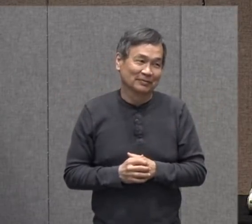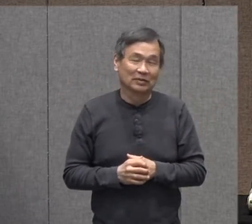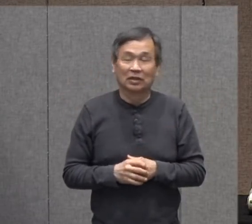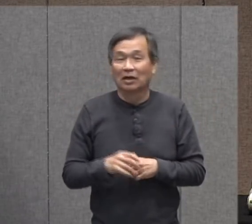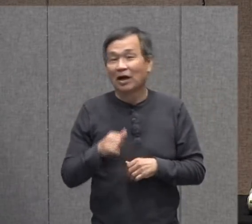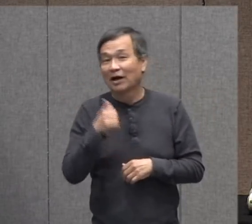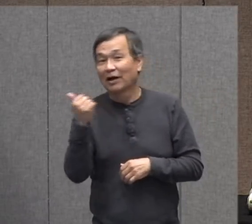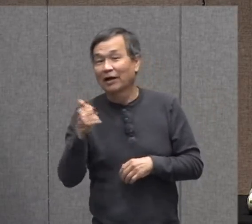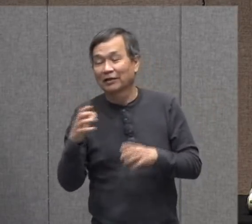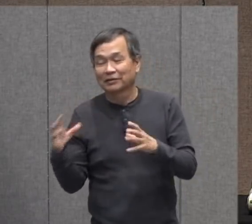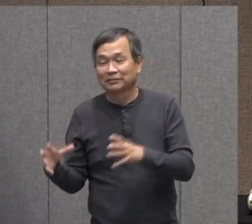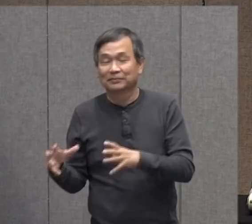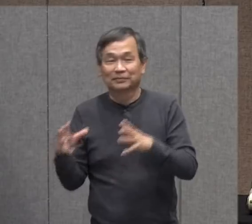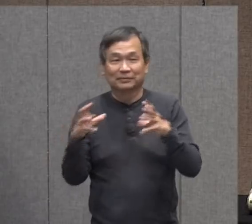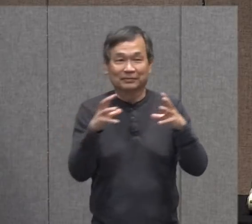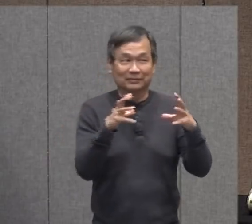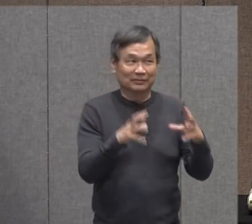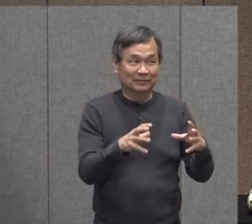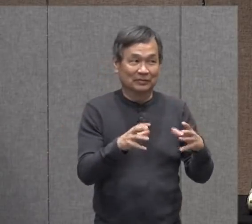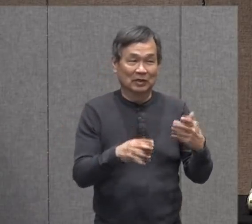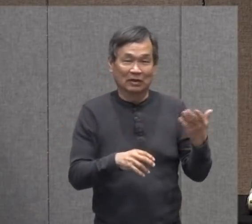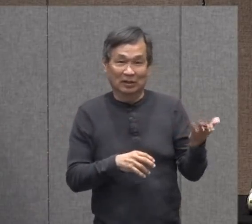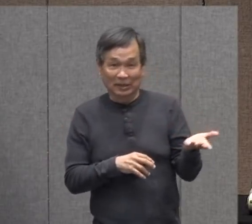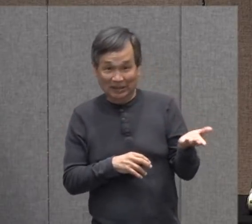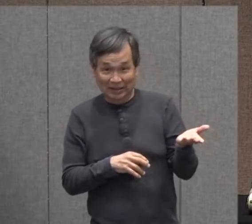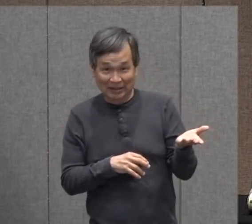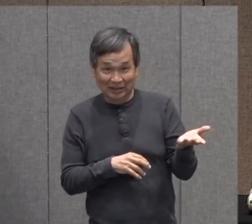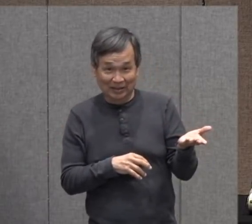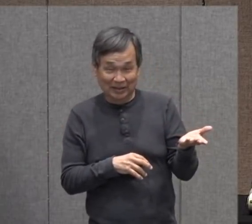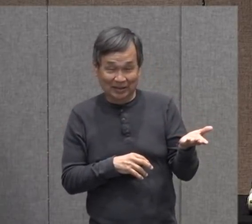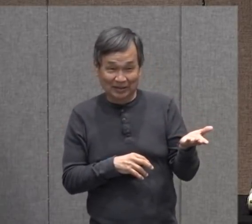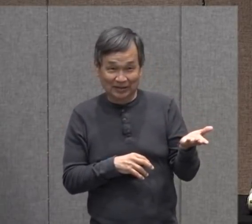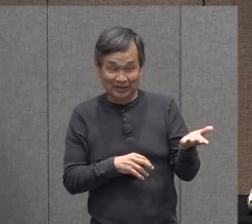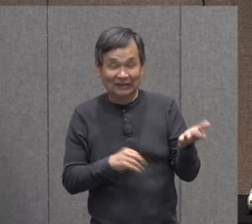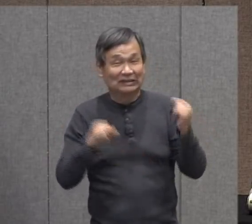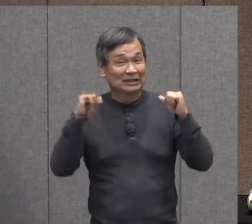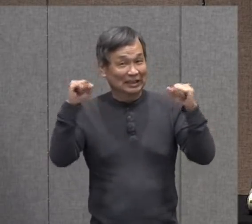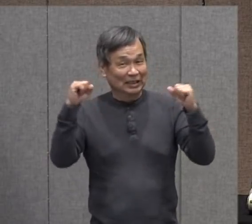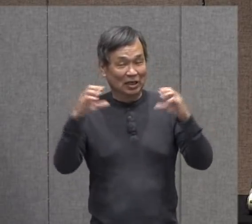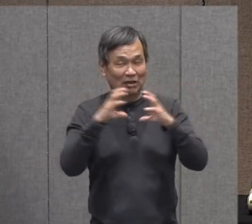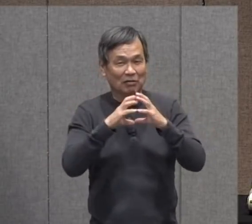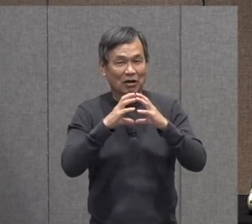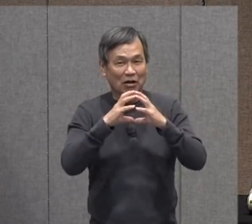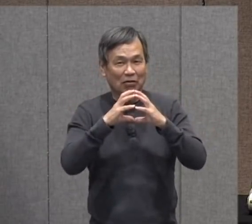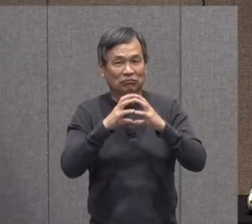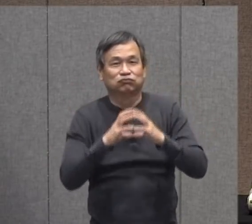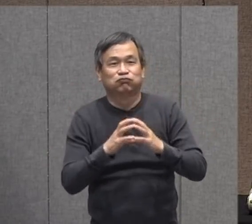I also brought another exercise ball and this one I know how much it weighs.